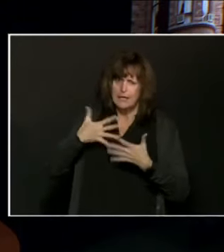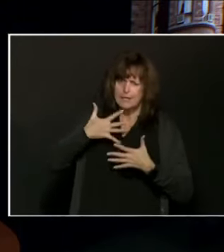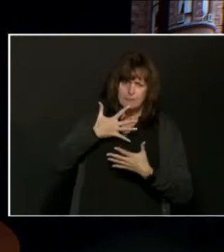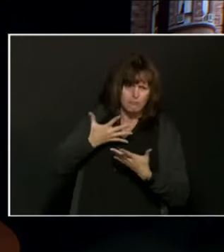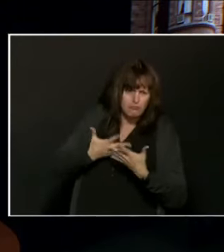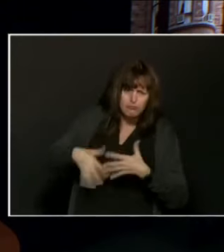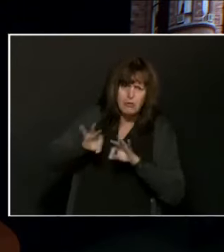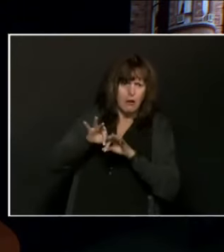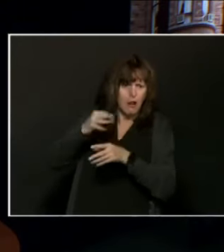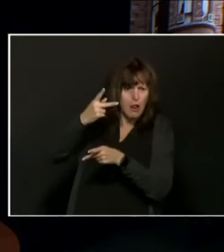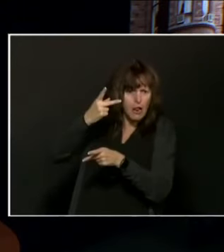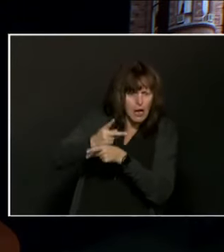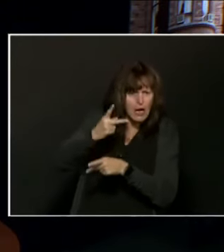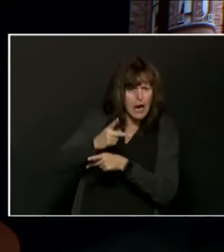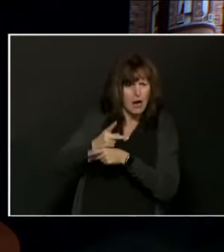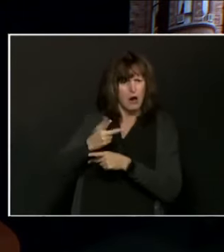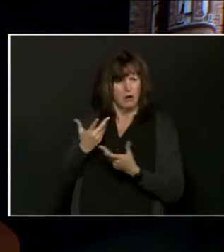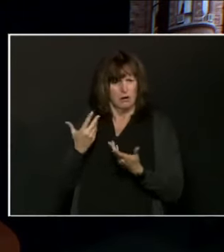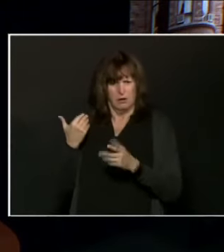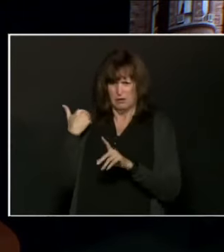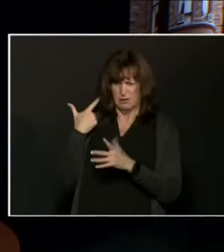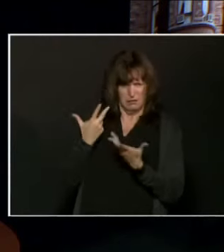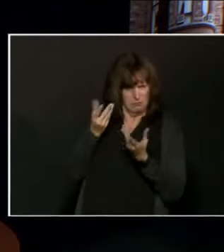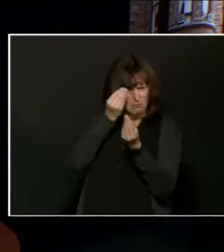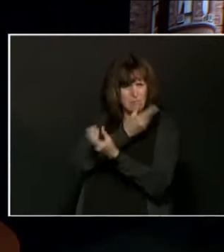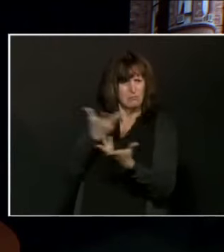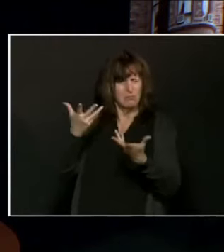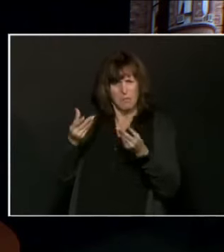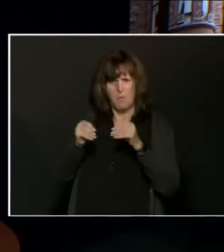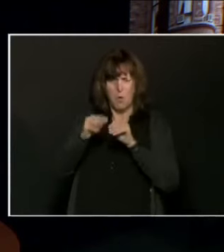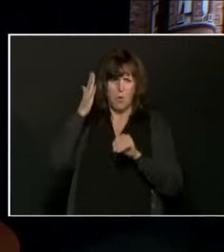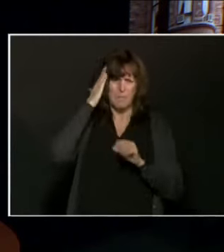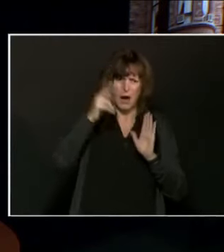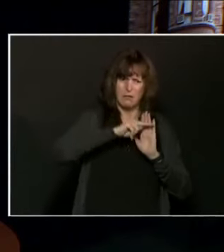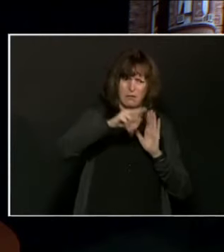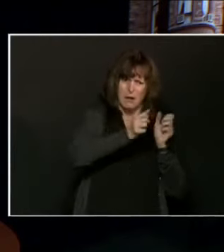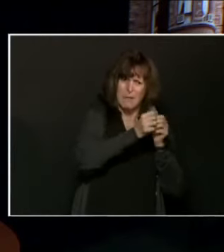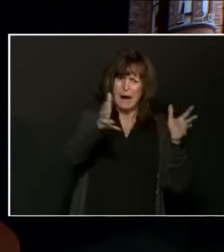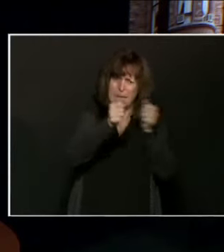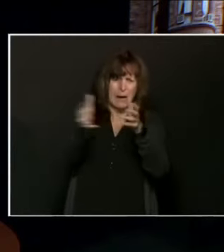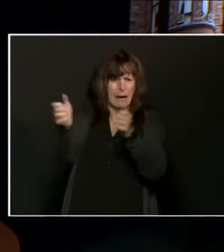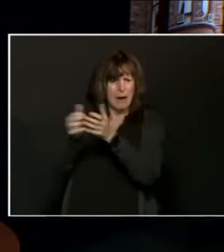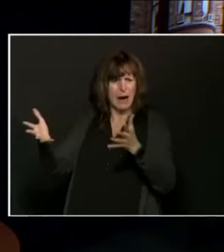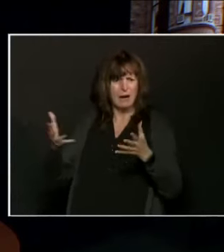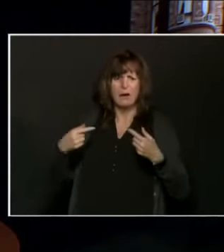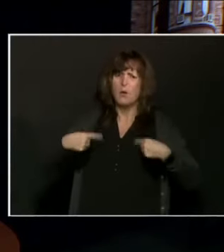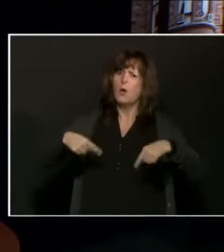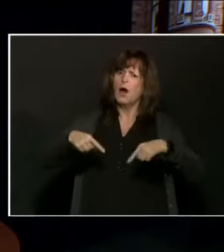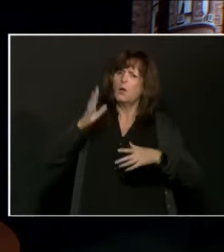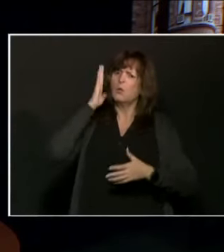1492 FOR NEW CRITICAL CARE BEDS, THAN ON OCTOBER 27 THEY ANNOUNCE